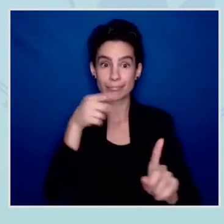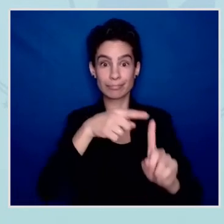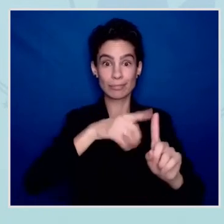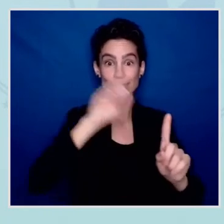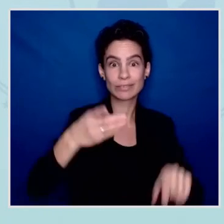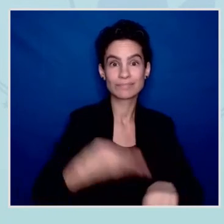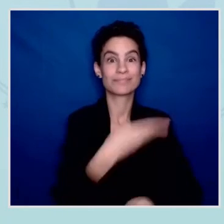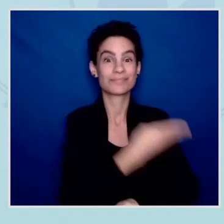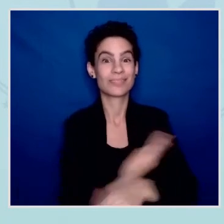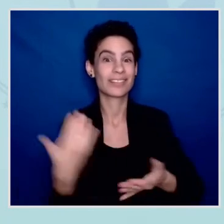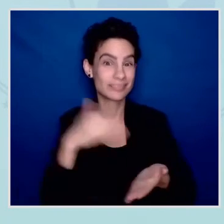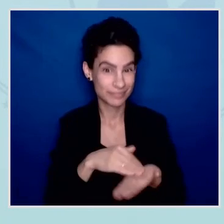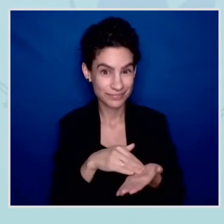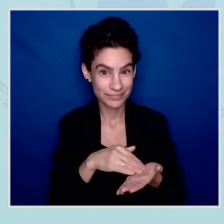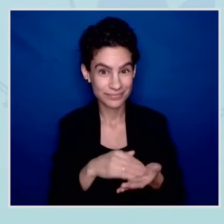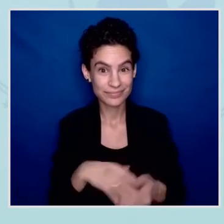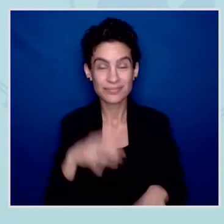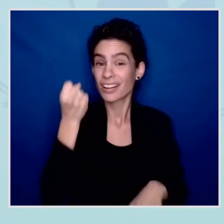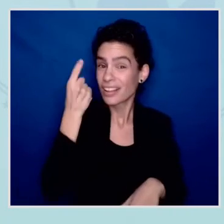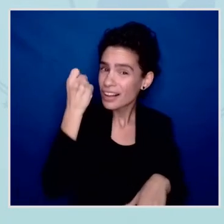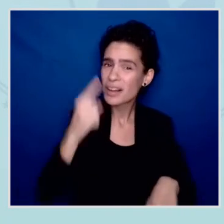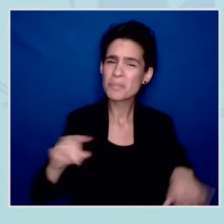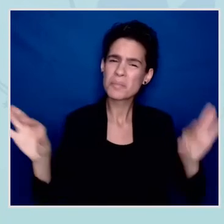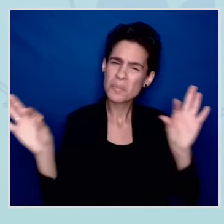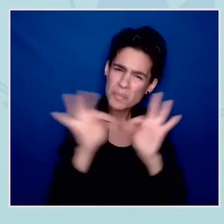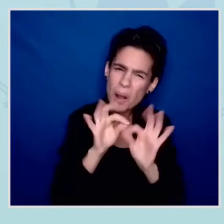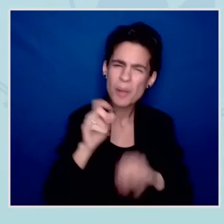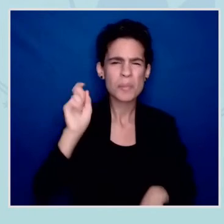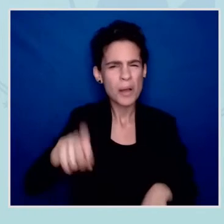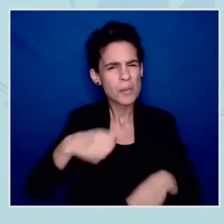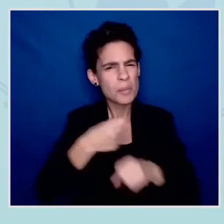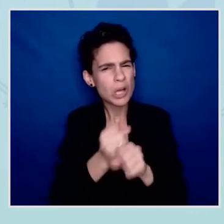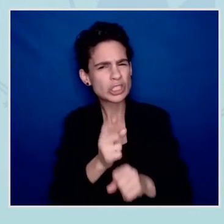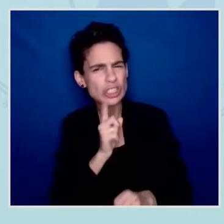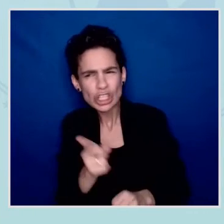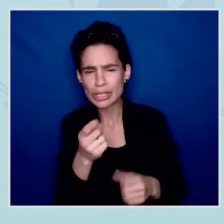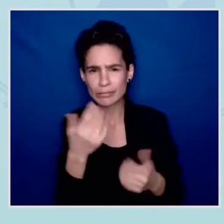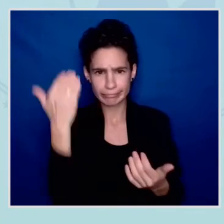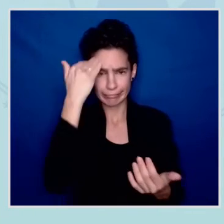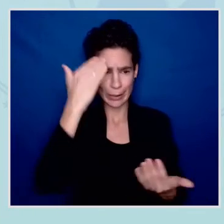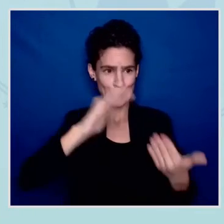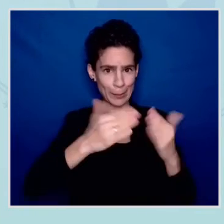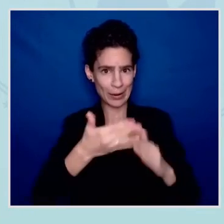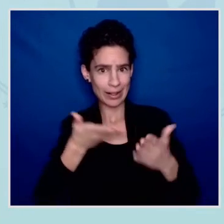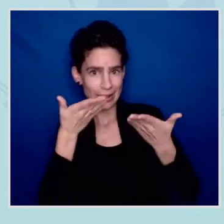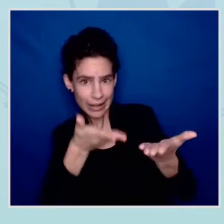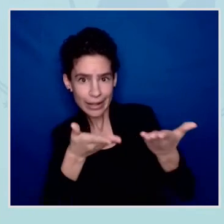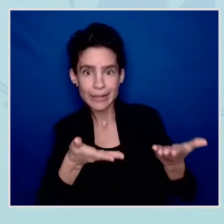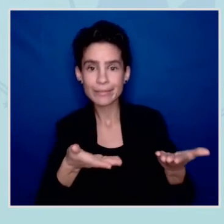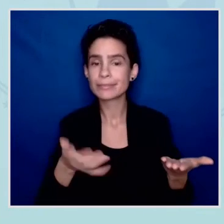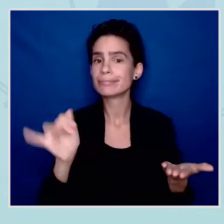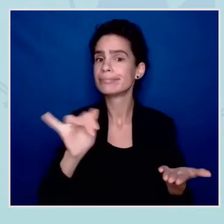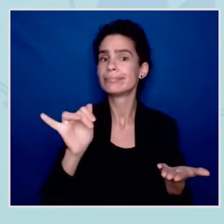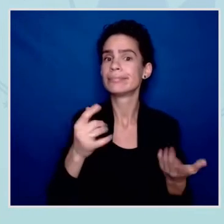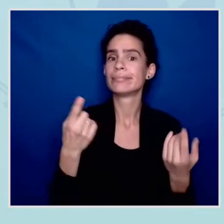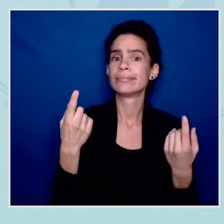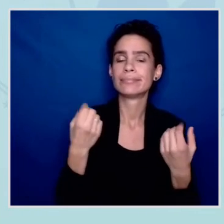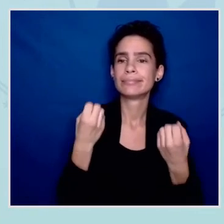HE DID A GREAT JOB WORKING WITH THE CITY AND STATE OFFICIALS, ON ITS ROAD TO RECOVERY AND BY THE WAY, IT'S THE LITTLE THINGS